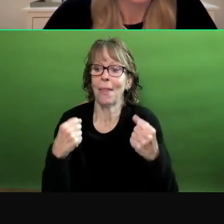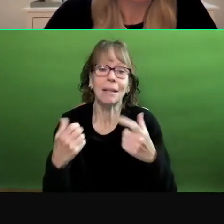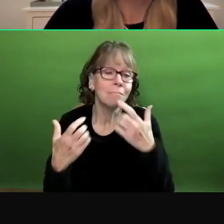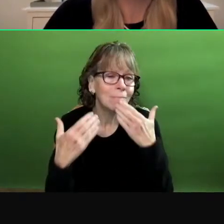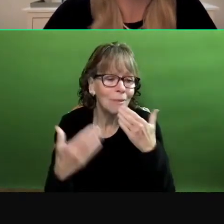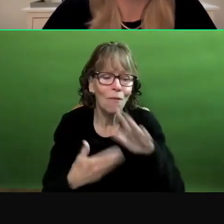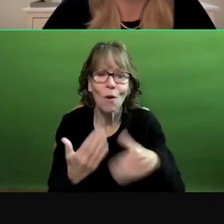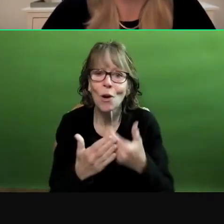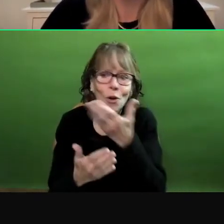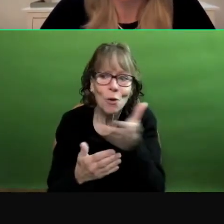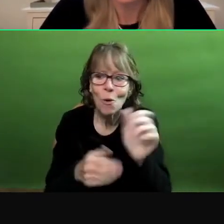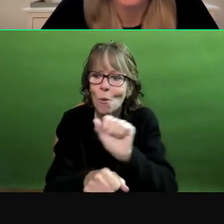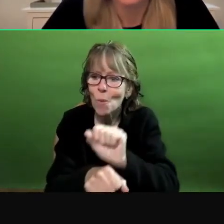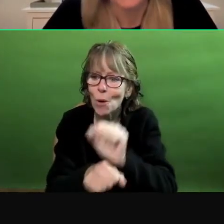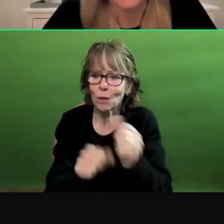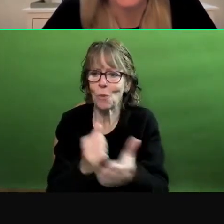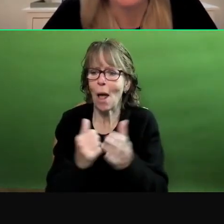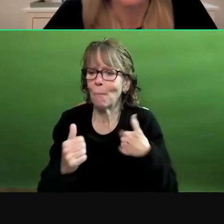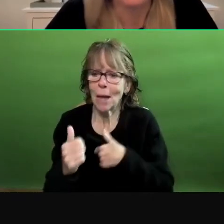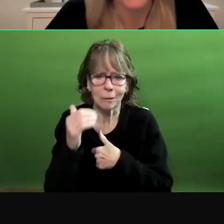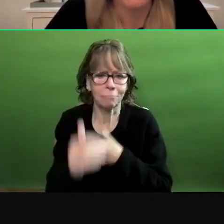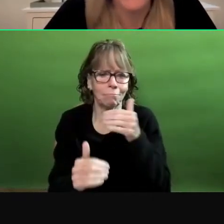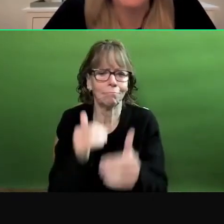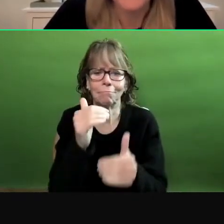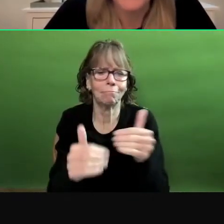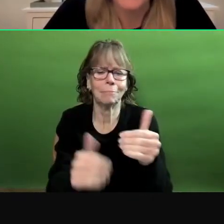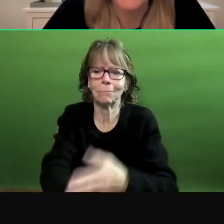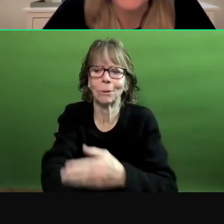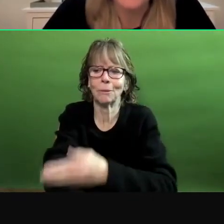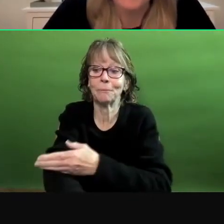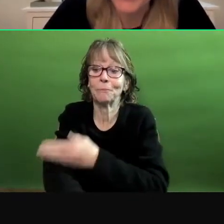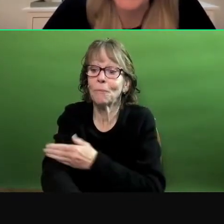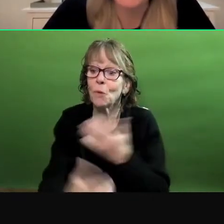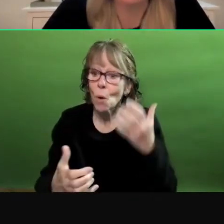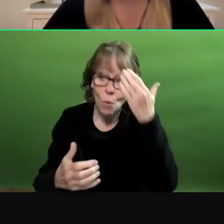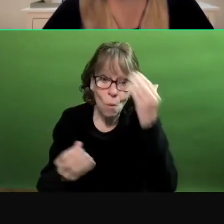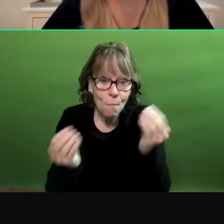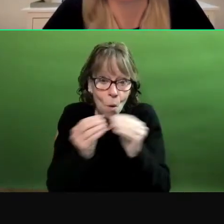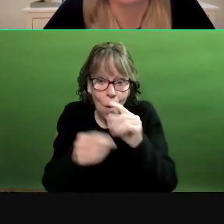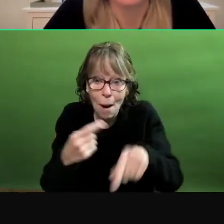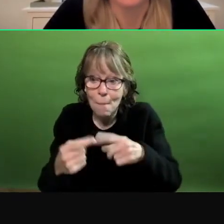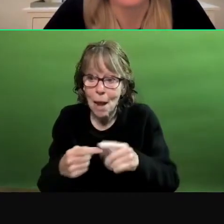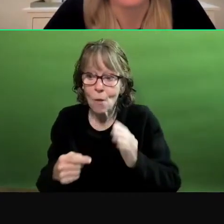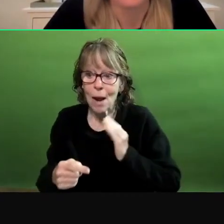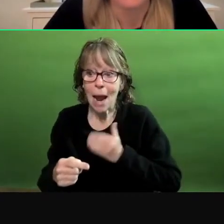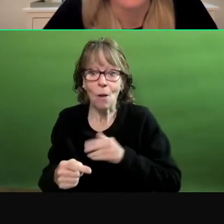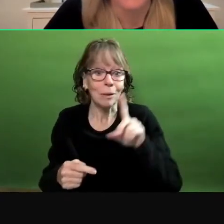And if you wanna learn more about my center or about the Disability Health Research Center,